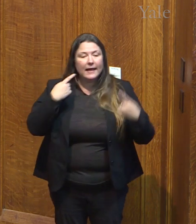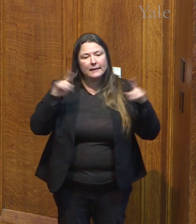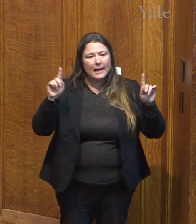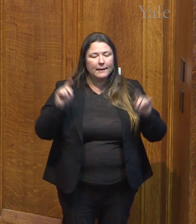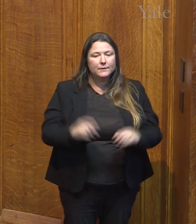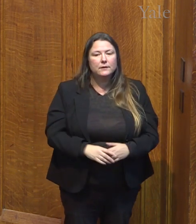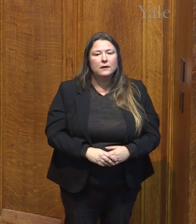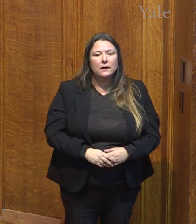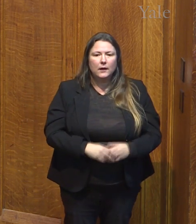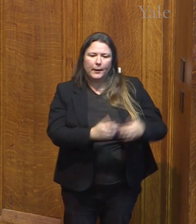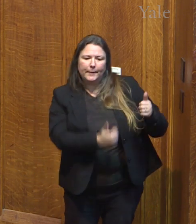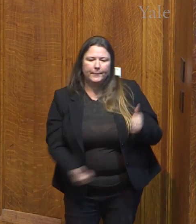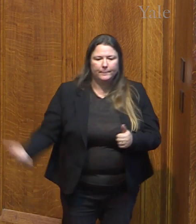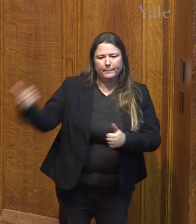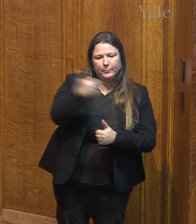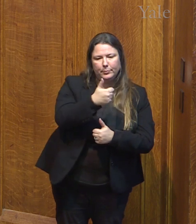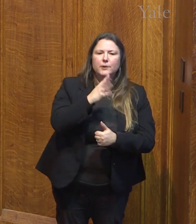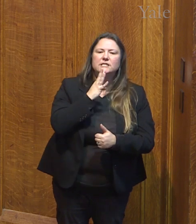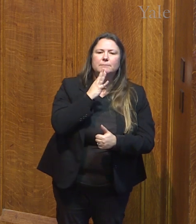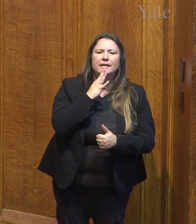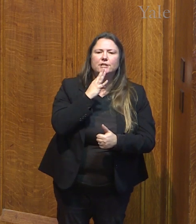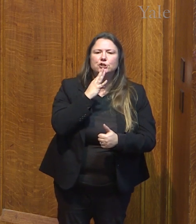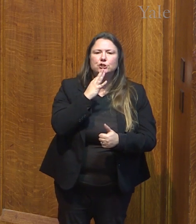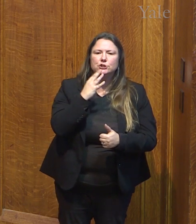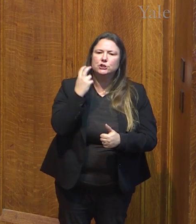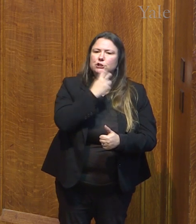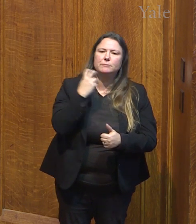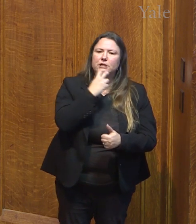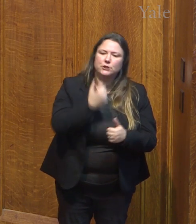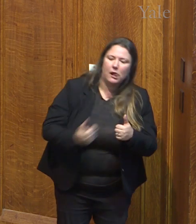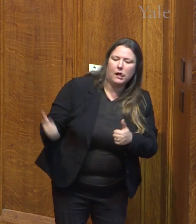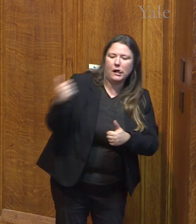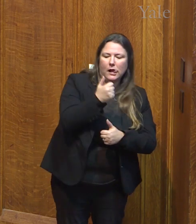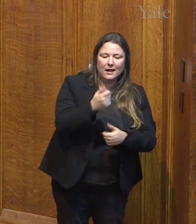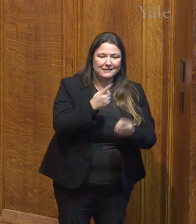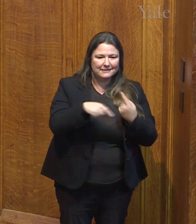superiority of speech over sign and resolved